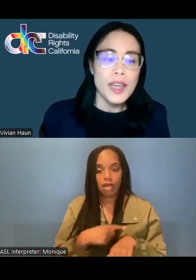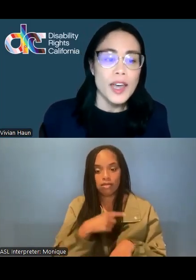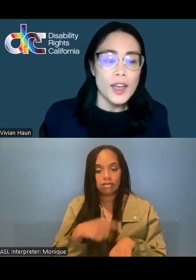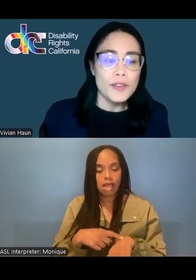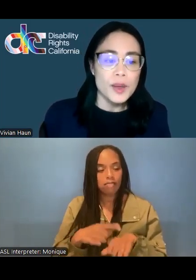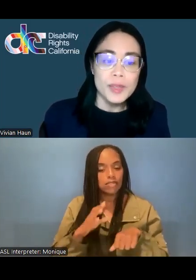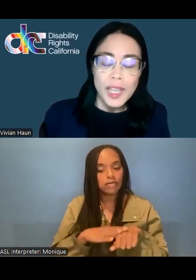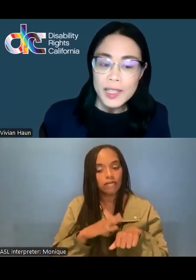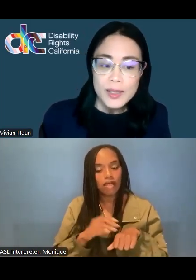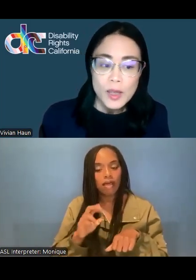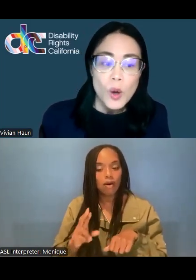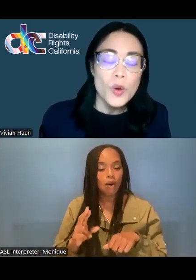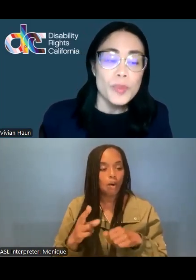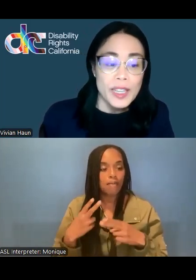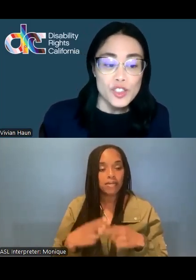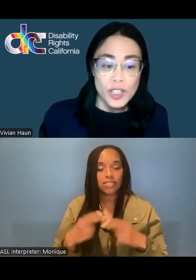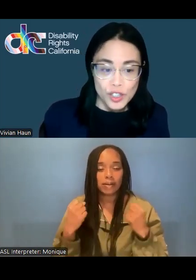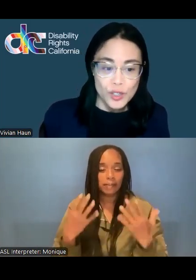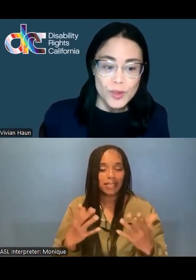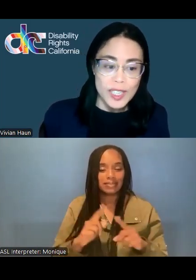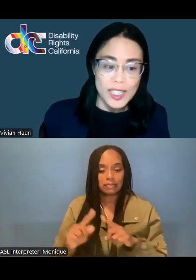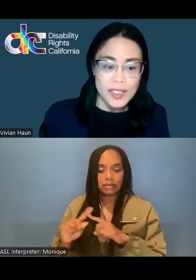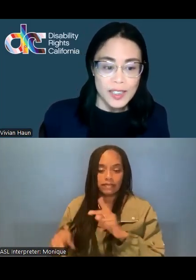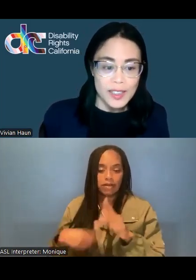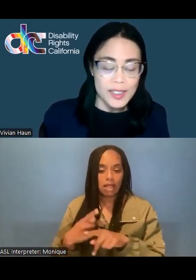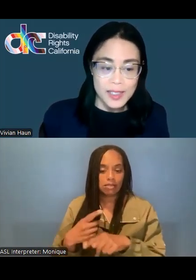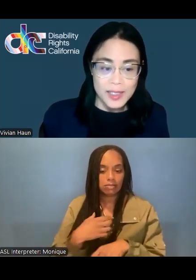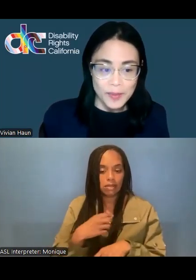of complaints or potential issues in the system.